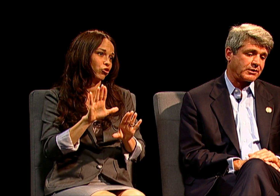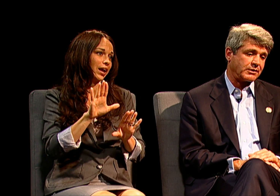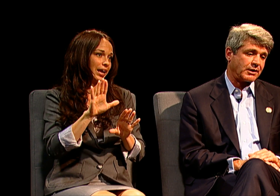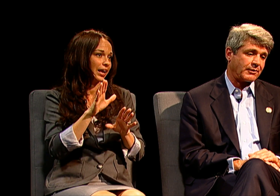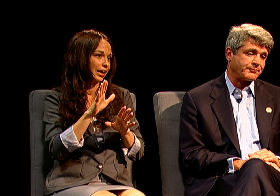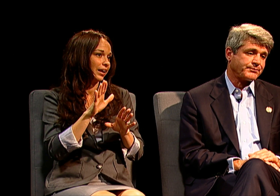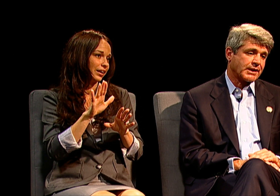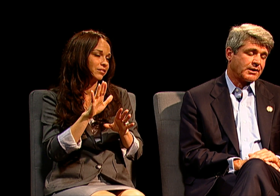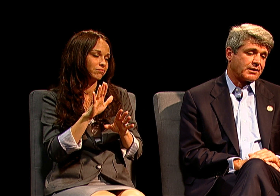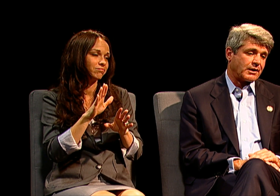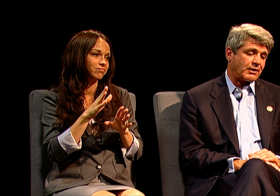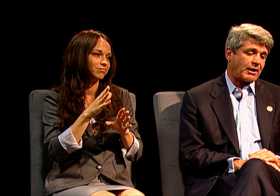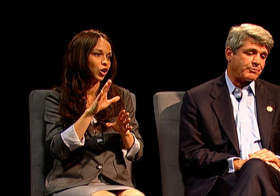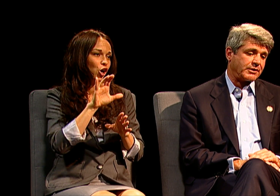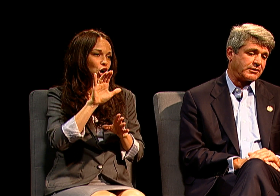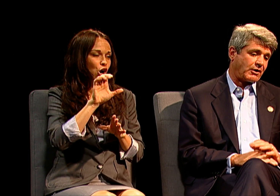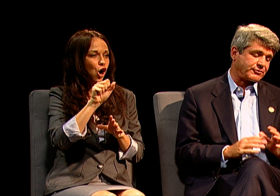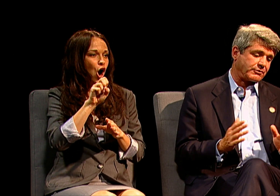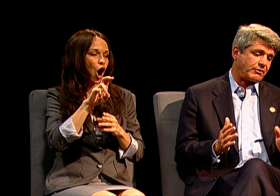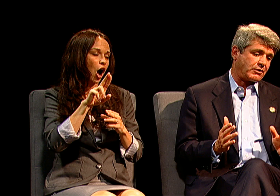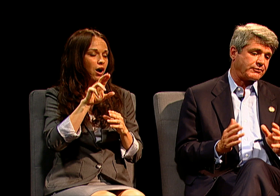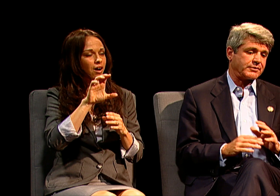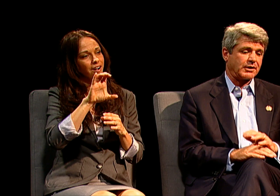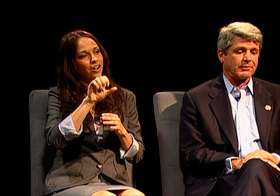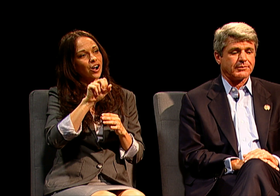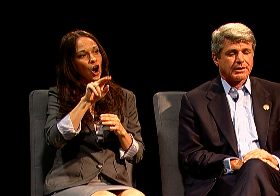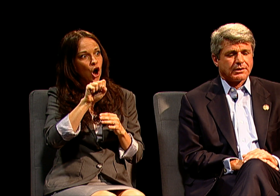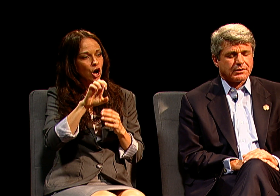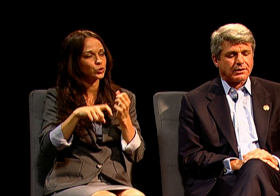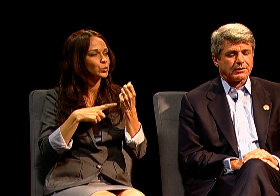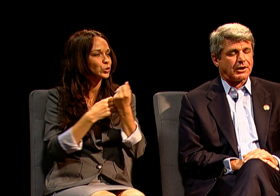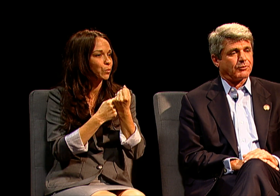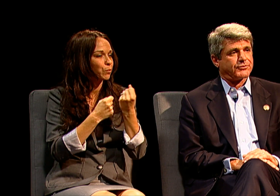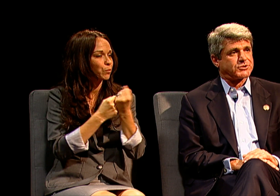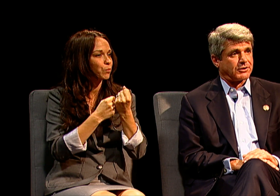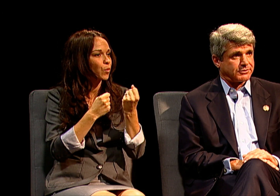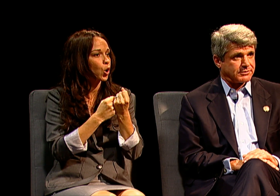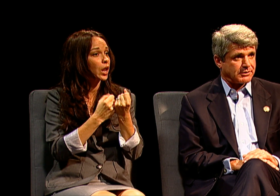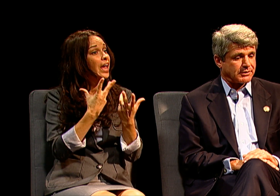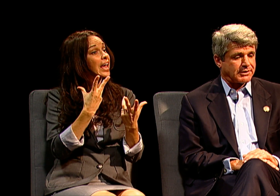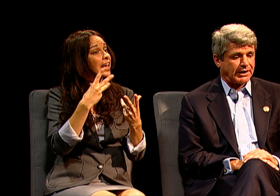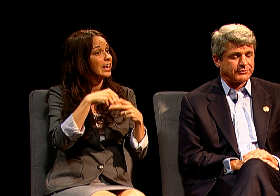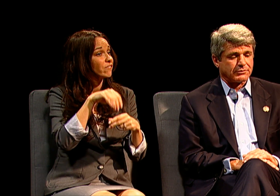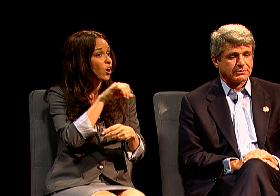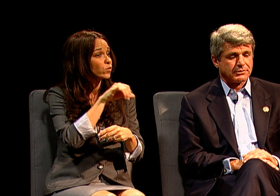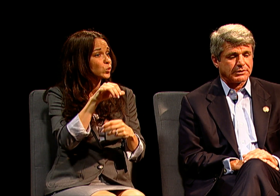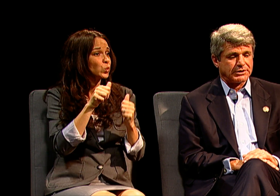AND I'VE BEEN ALSO INVOLVED A LOT WITH CHILDHOOD CANCER ISSUES.